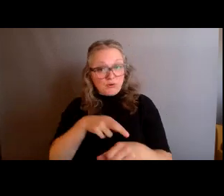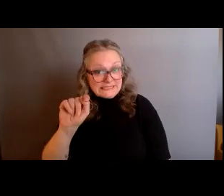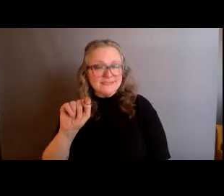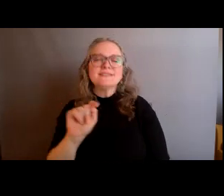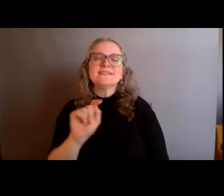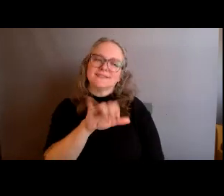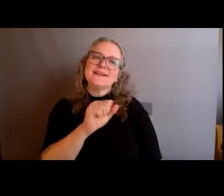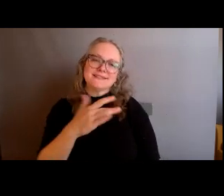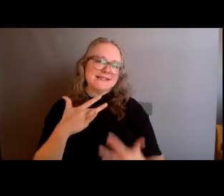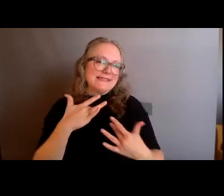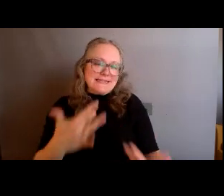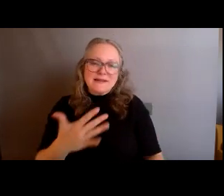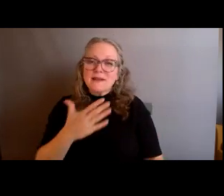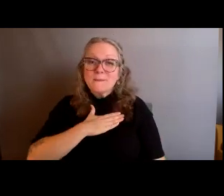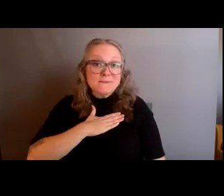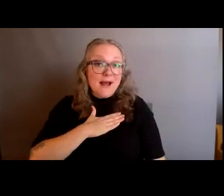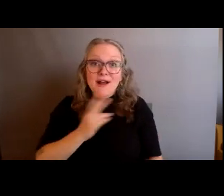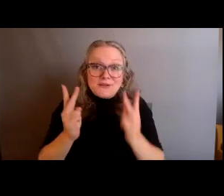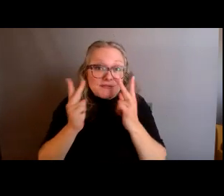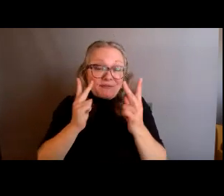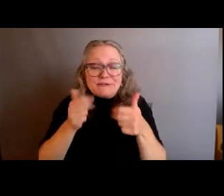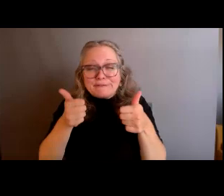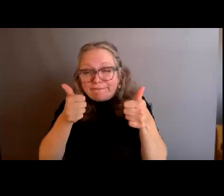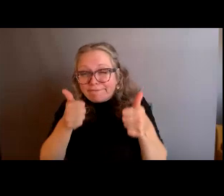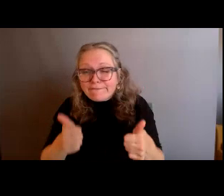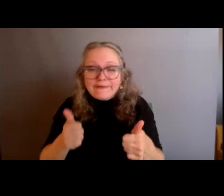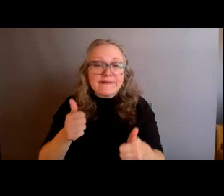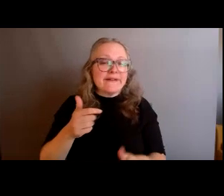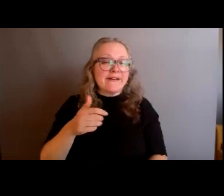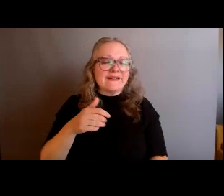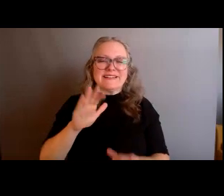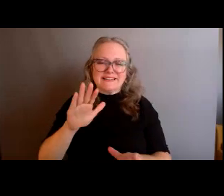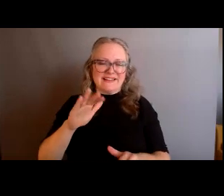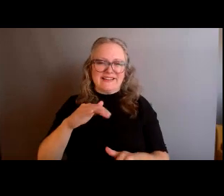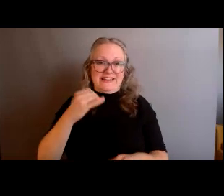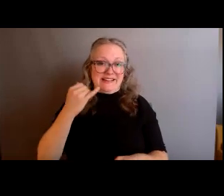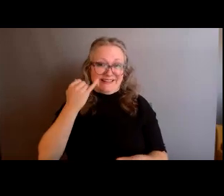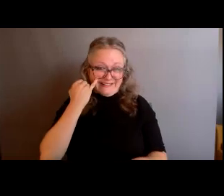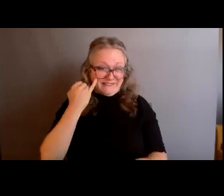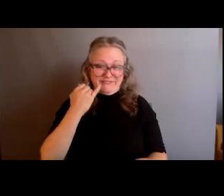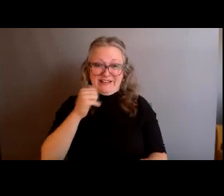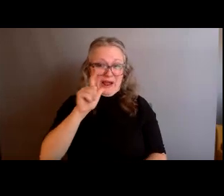well as I used to, and you know there's no sense digging in there for wax when I don't have to now.